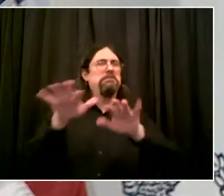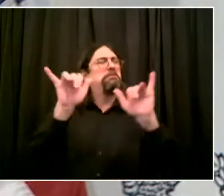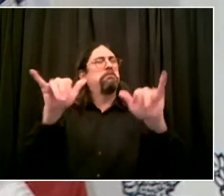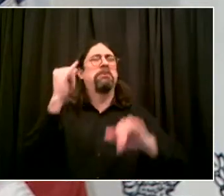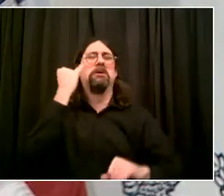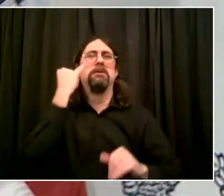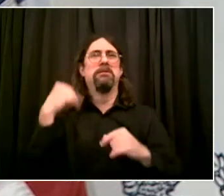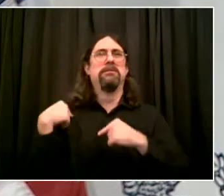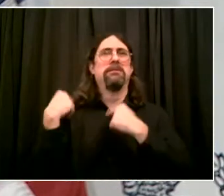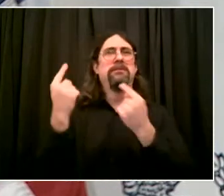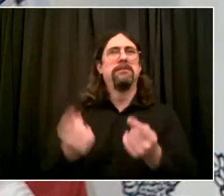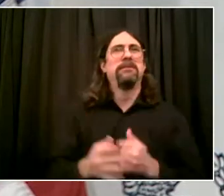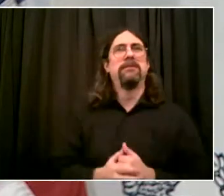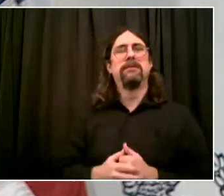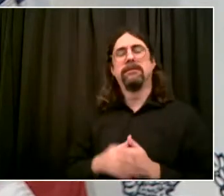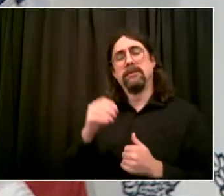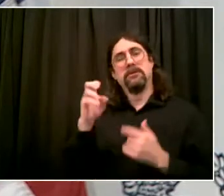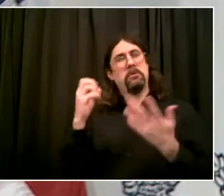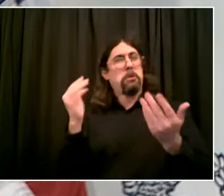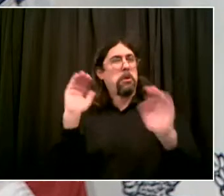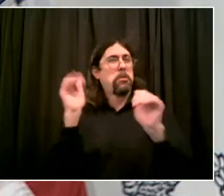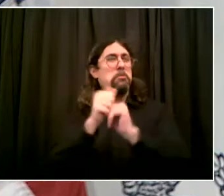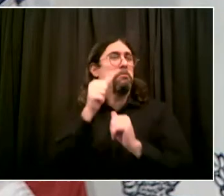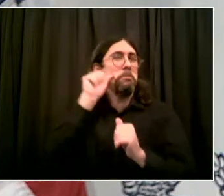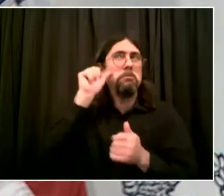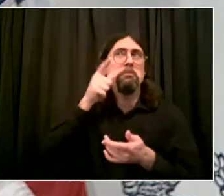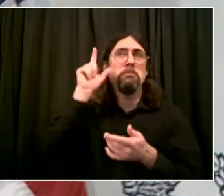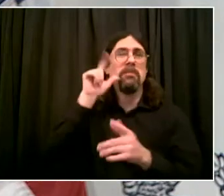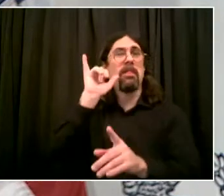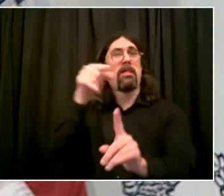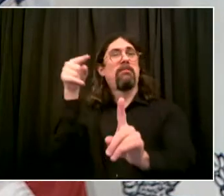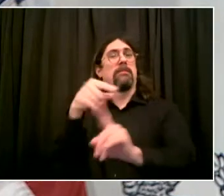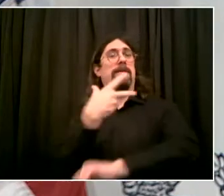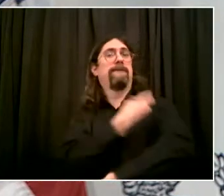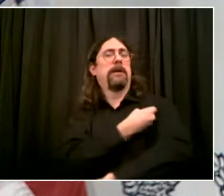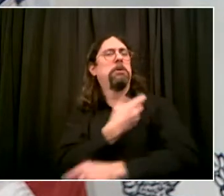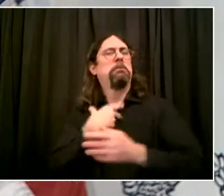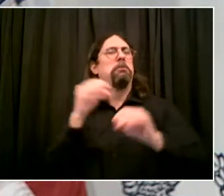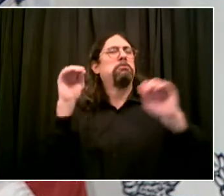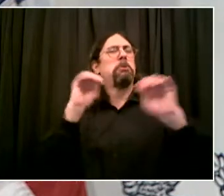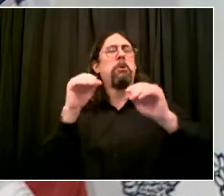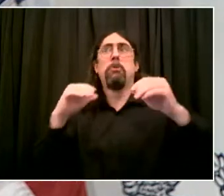CCLOSELY WITH THE STATE AND PUSHING AND WORKING TOGETHER FOR R YANTHING